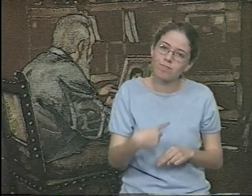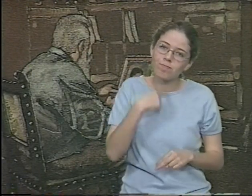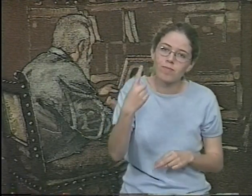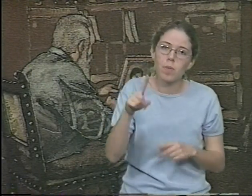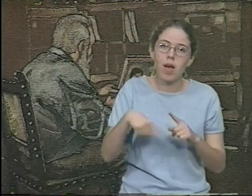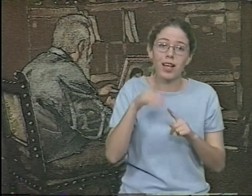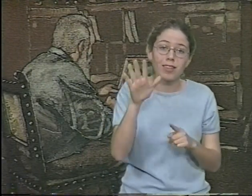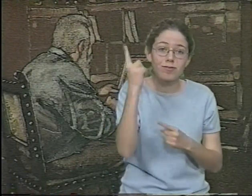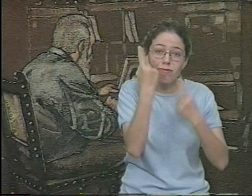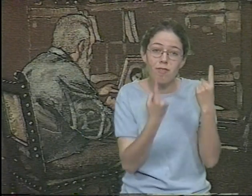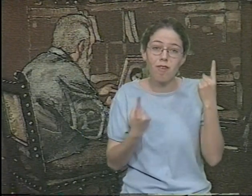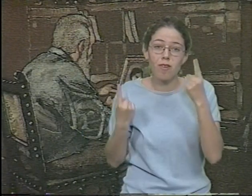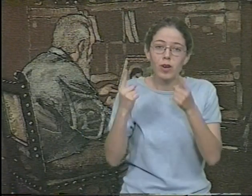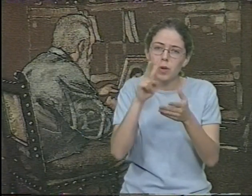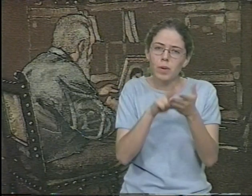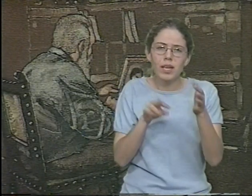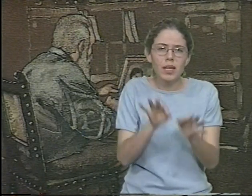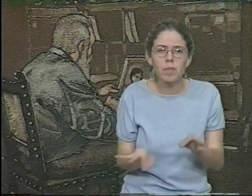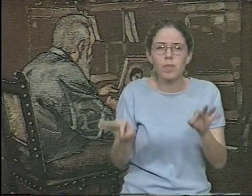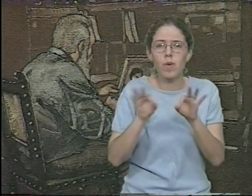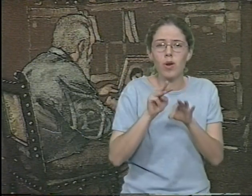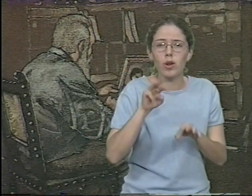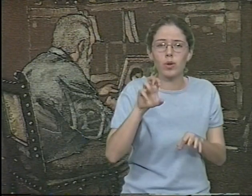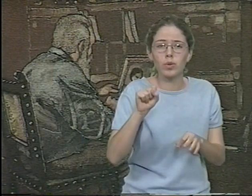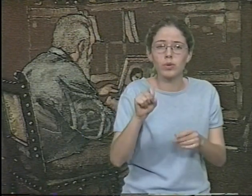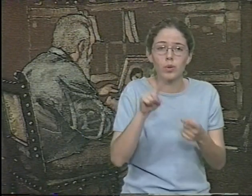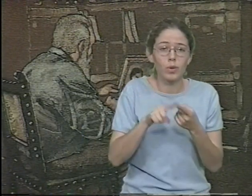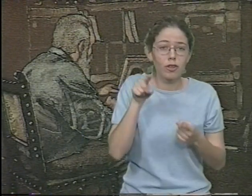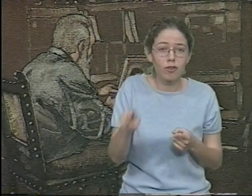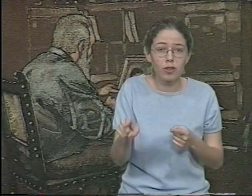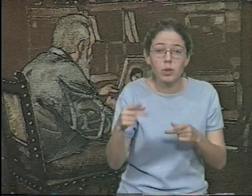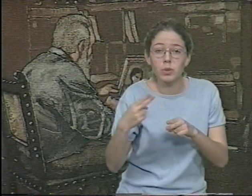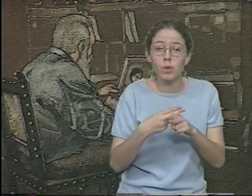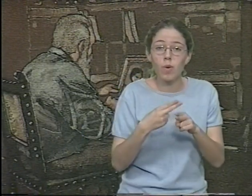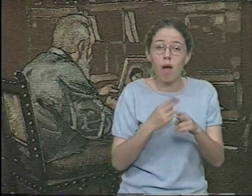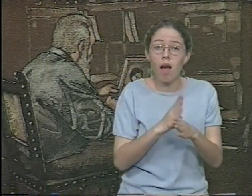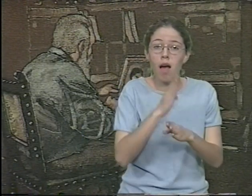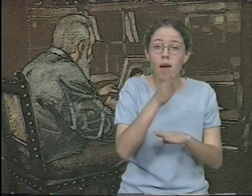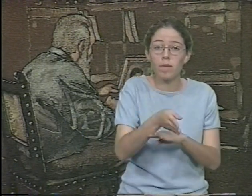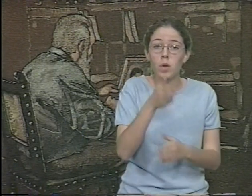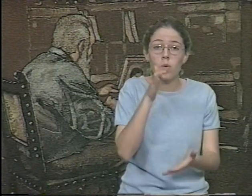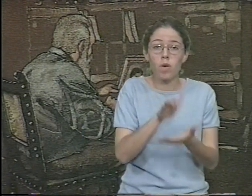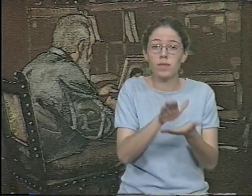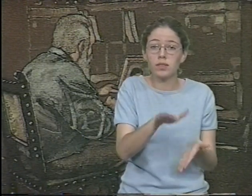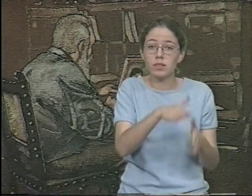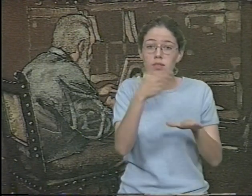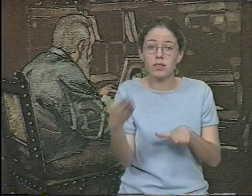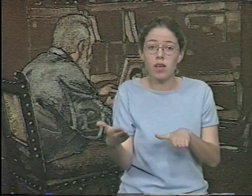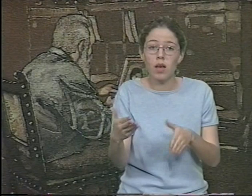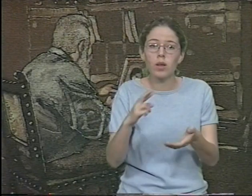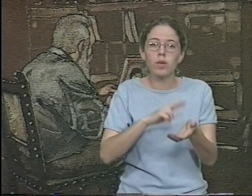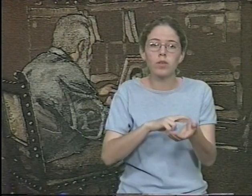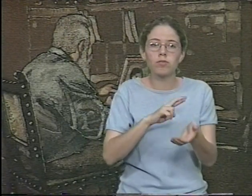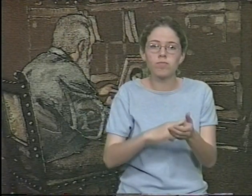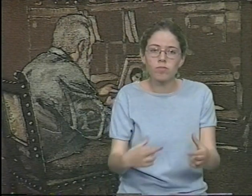Seated before it, he told her his thoughts or read her the important news items of the day.